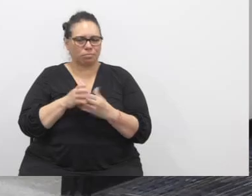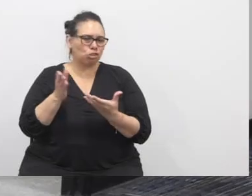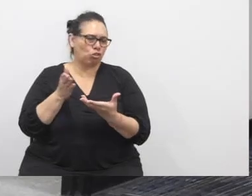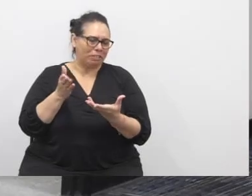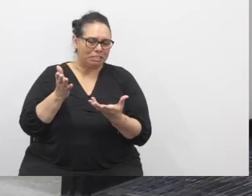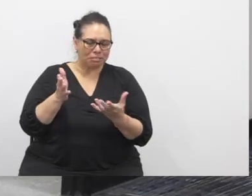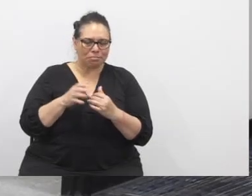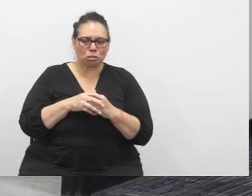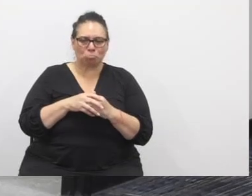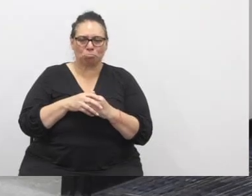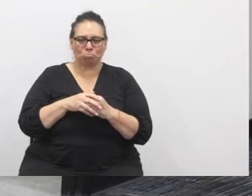So, yeah.